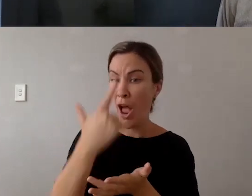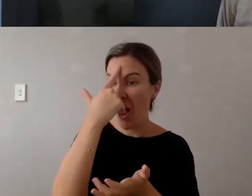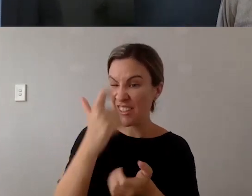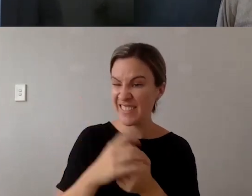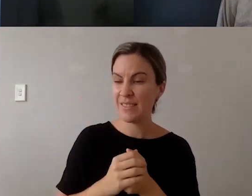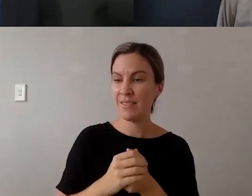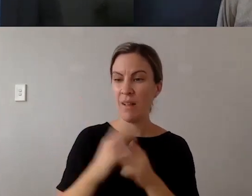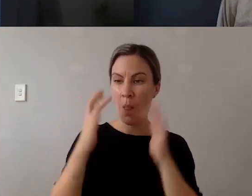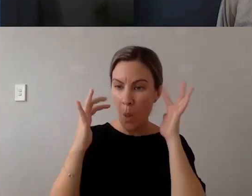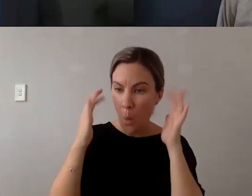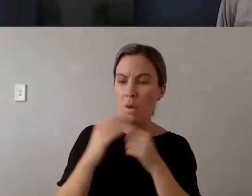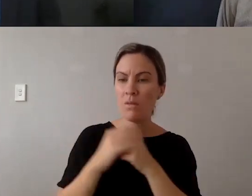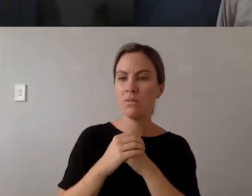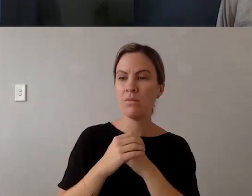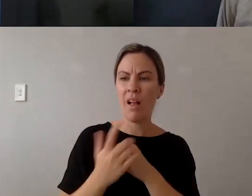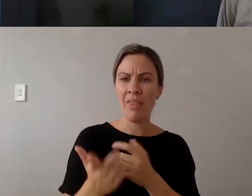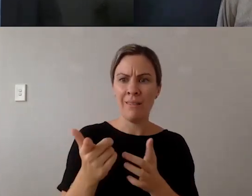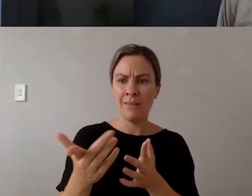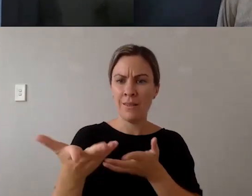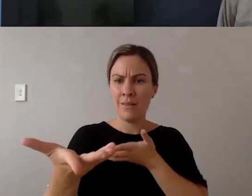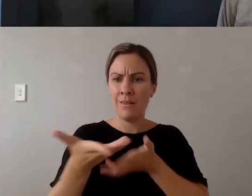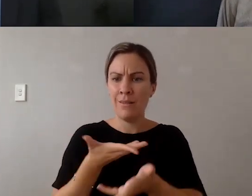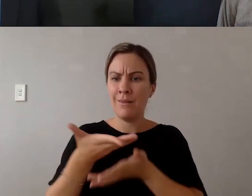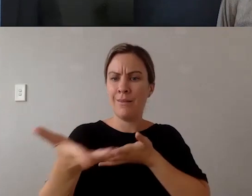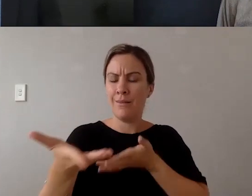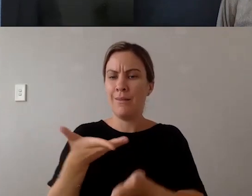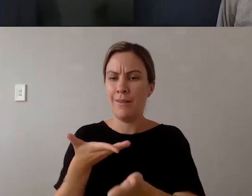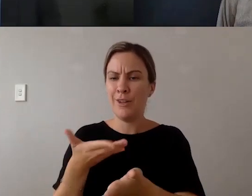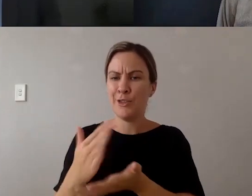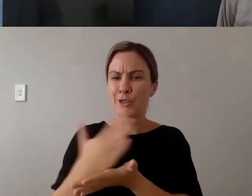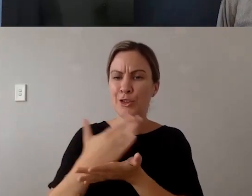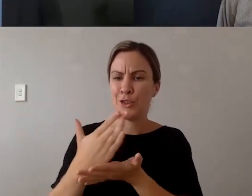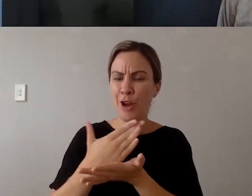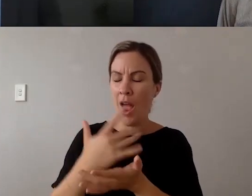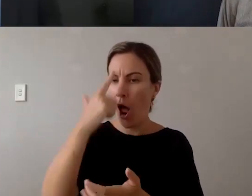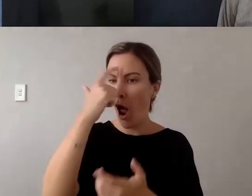for me, and I'd love to hear what's going on for your world." Out of